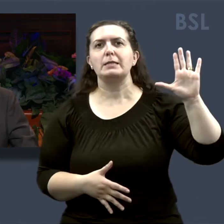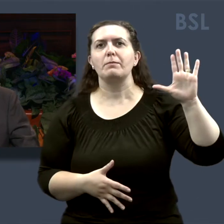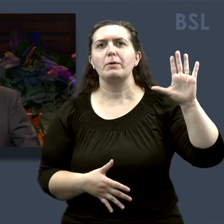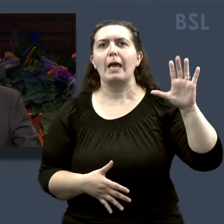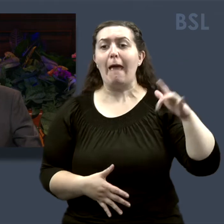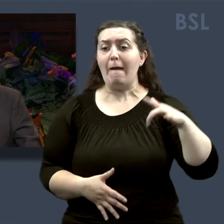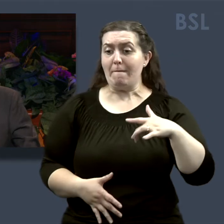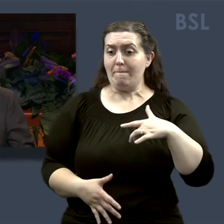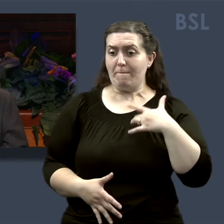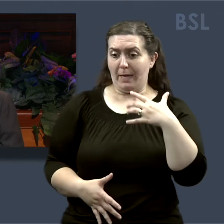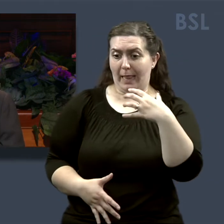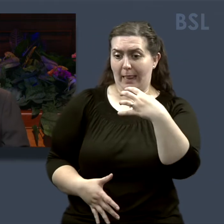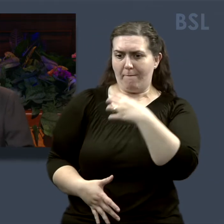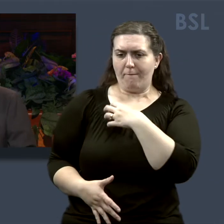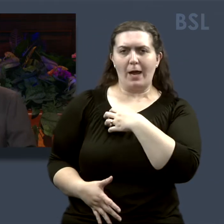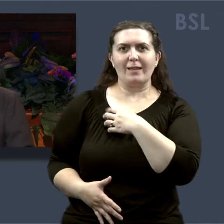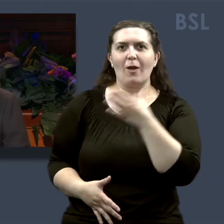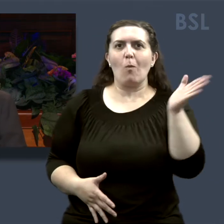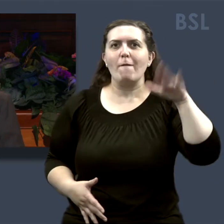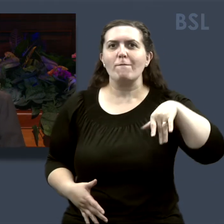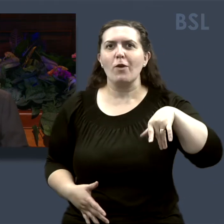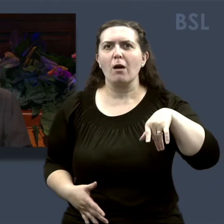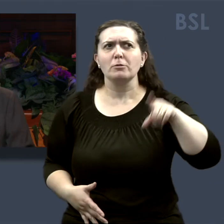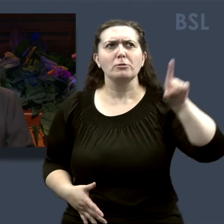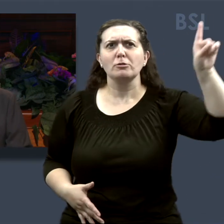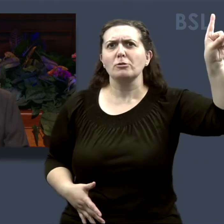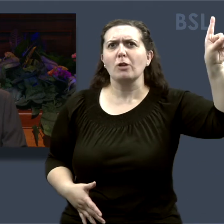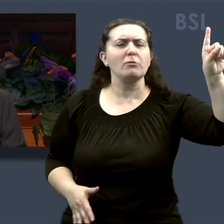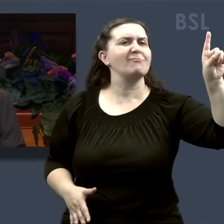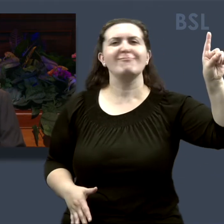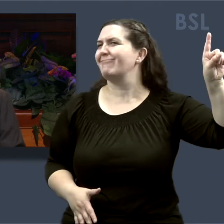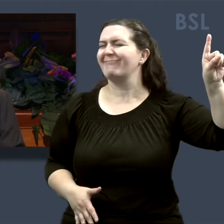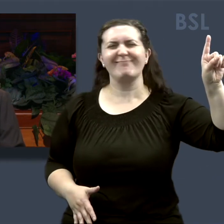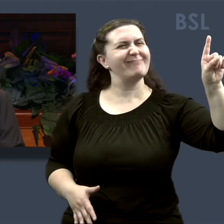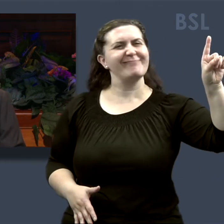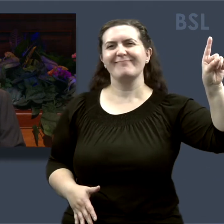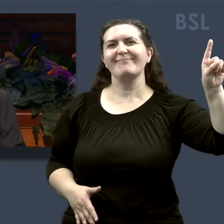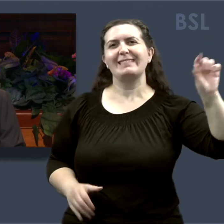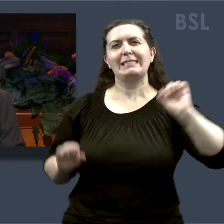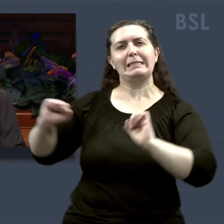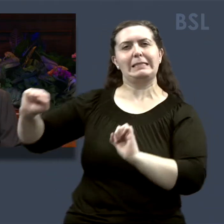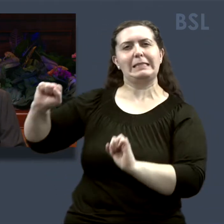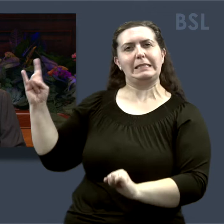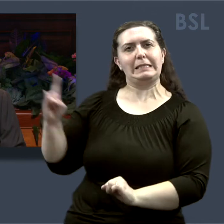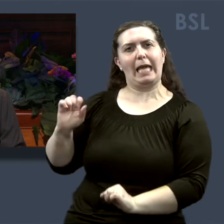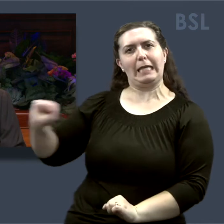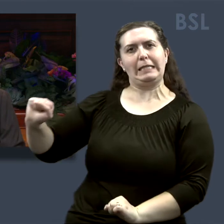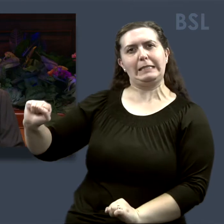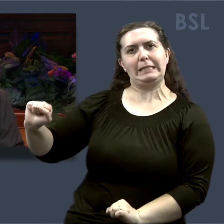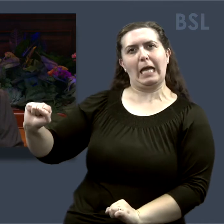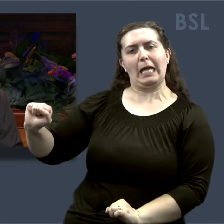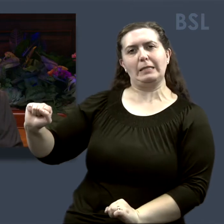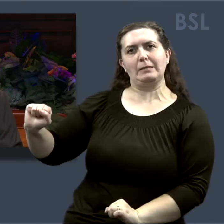Feelings of fear don’t come from the Lord but most often from the adversary.